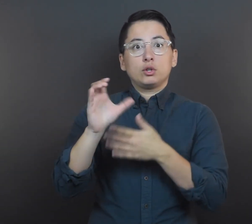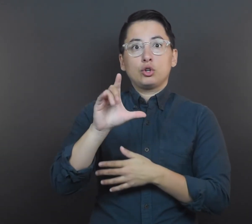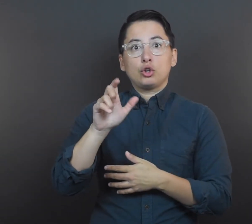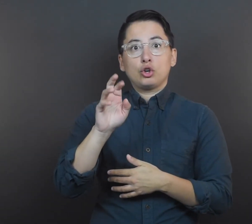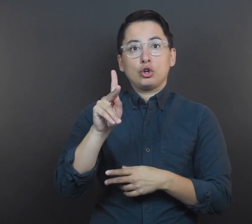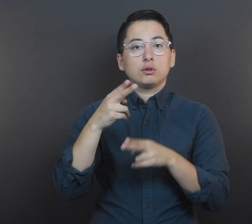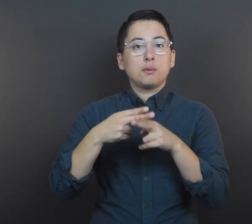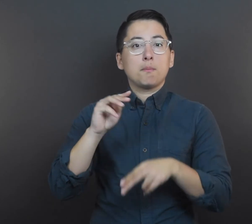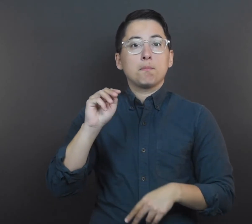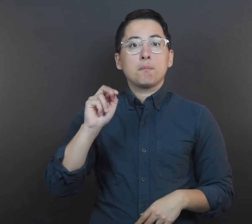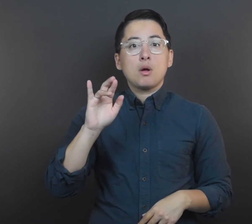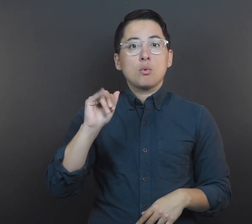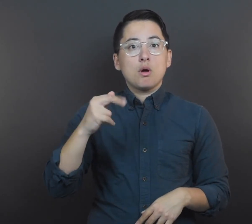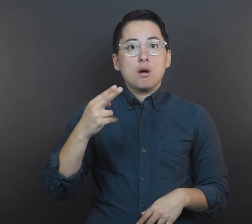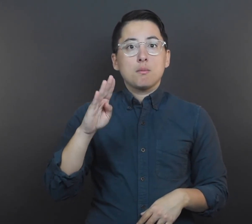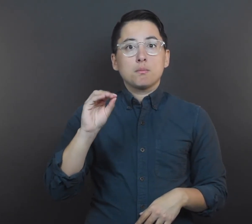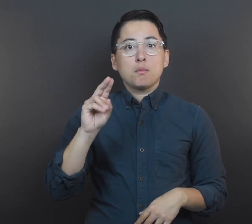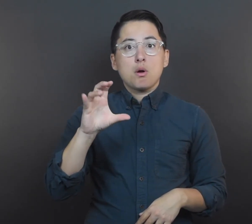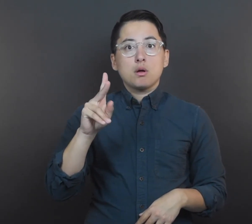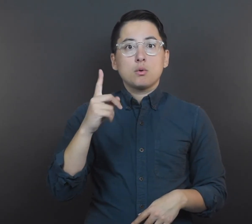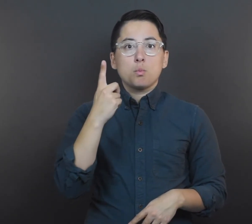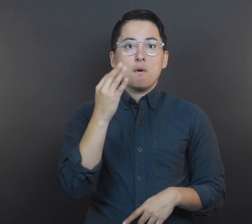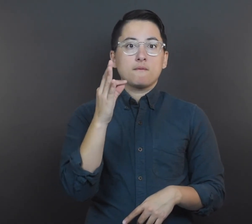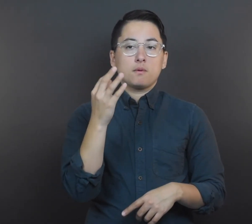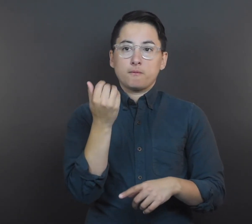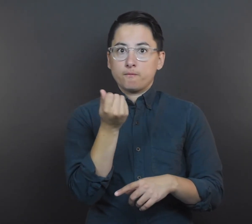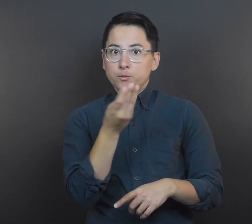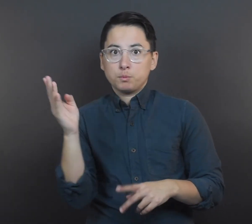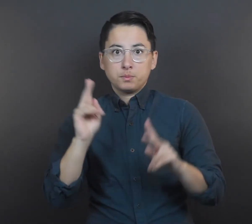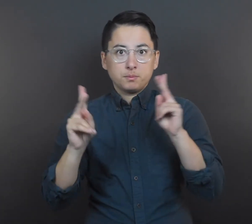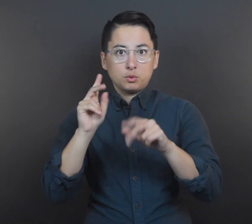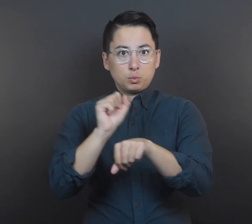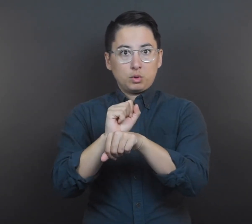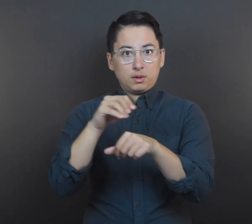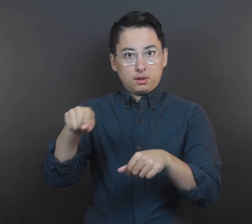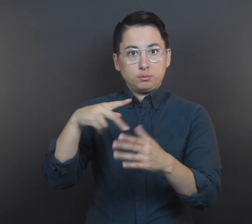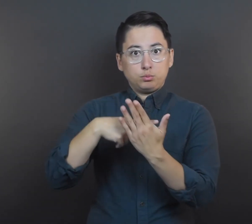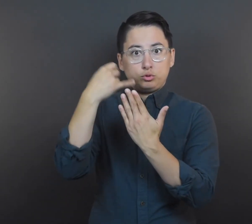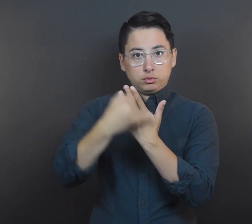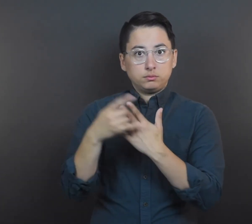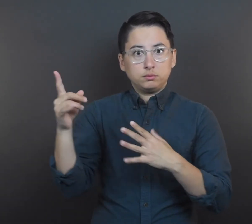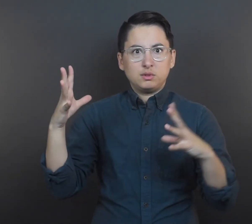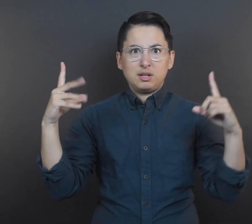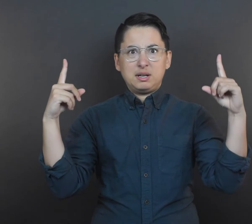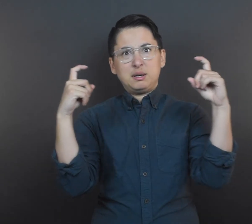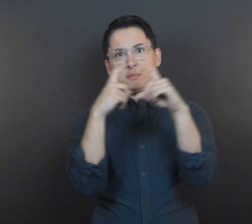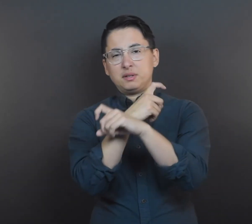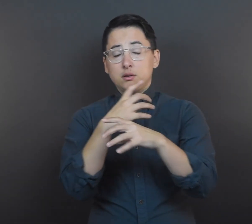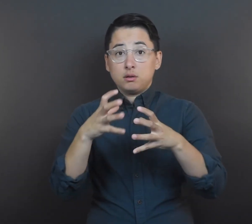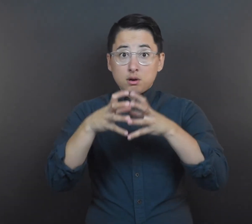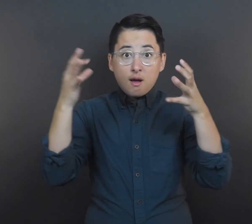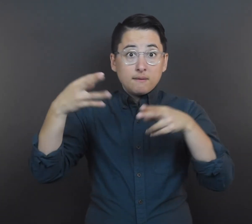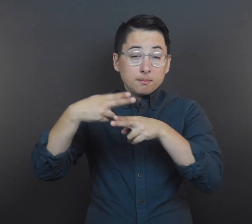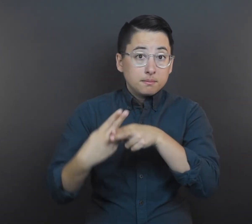“The complicated, multi-ton shipments of PPE were the largest I’ve ever managed,”